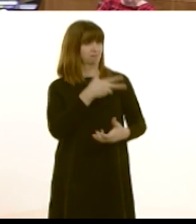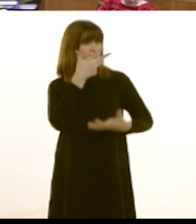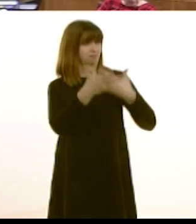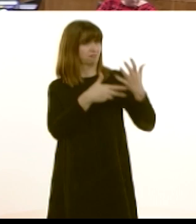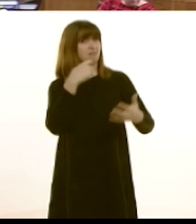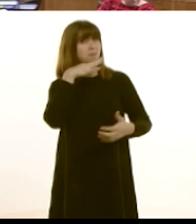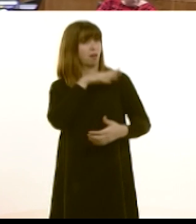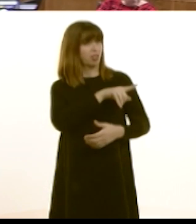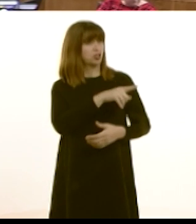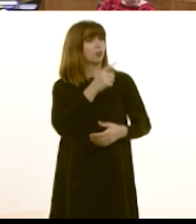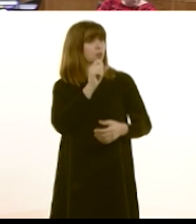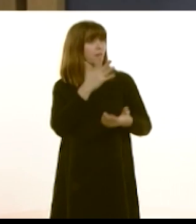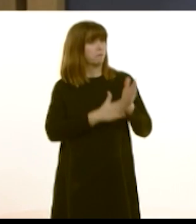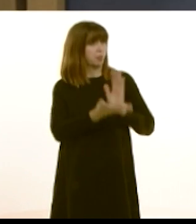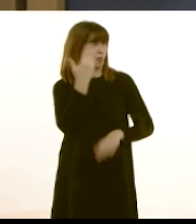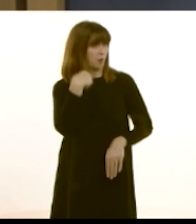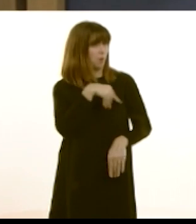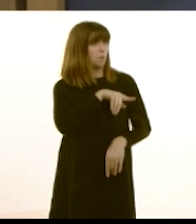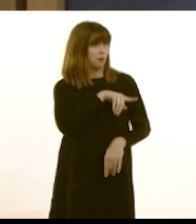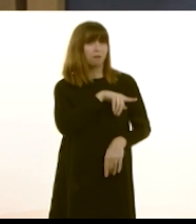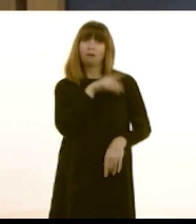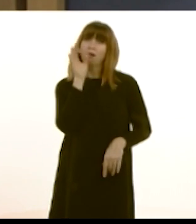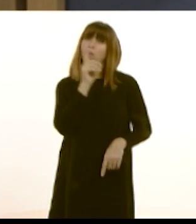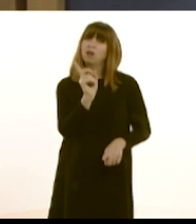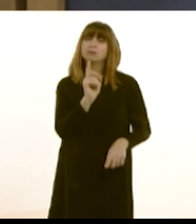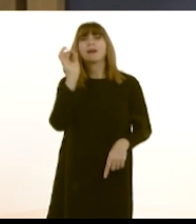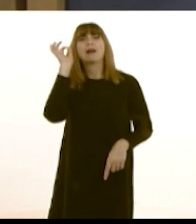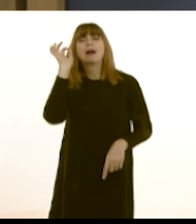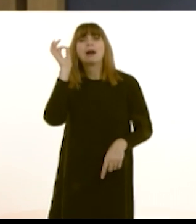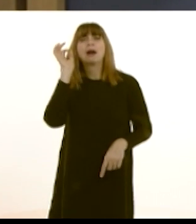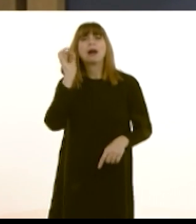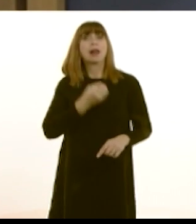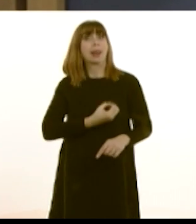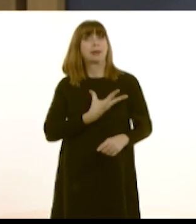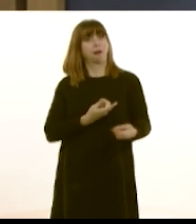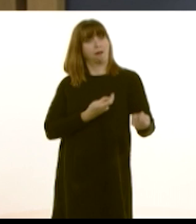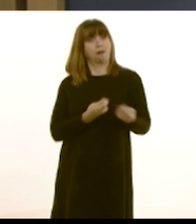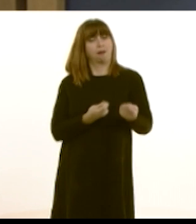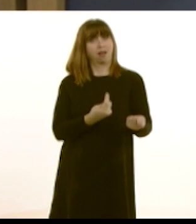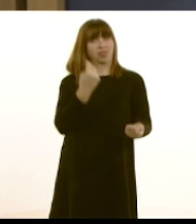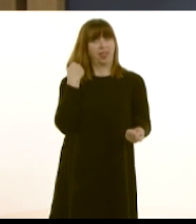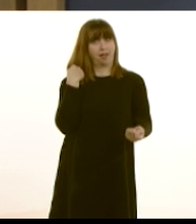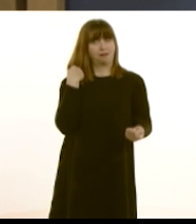12 months ago, when the council, which was led by Labour at that time, threatened clubs